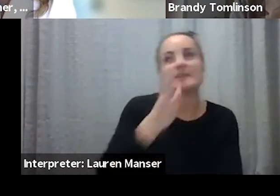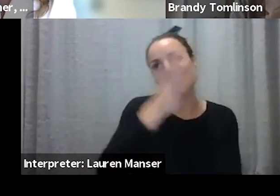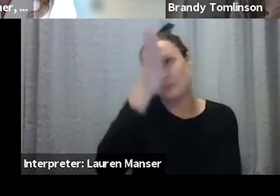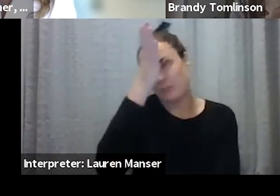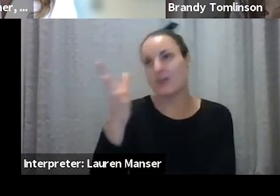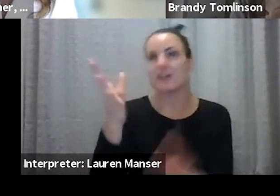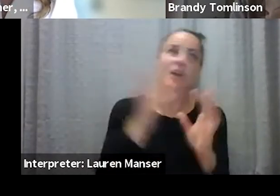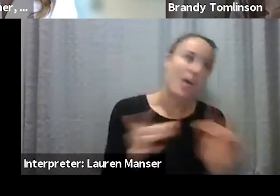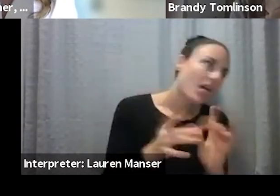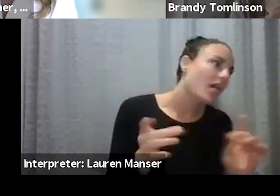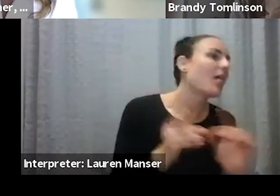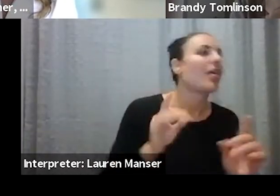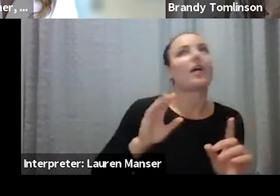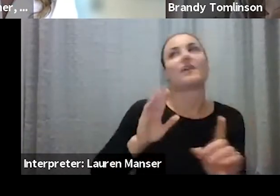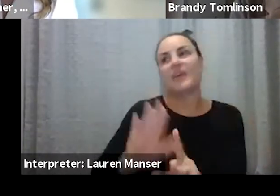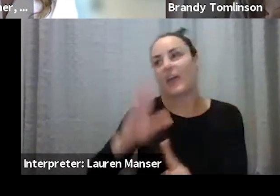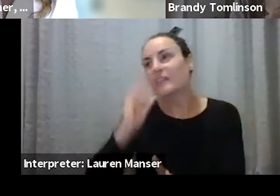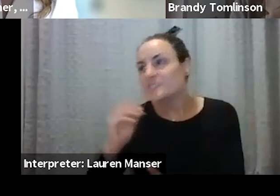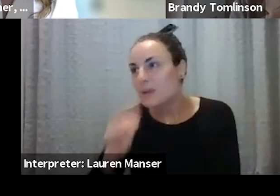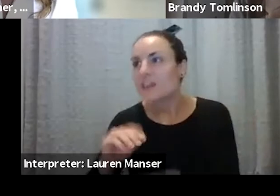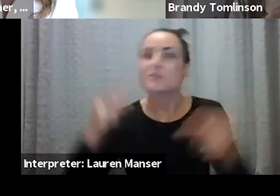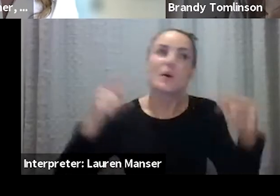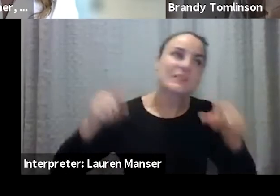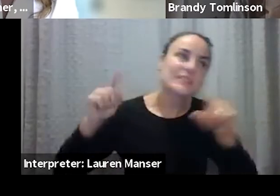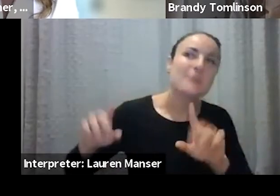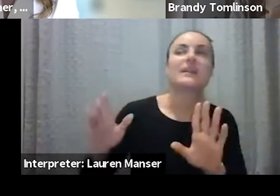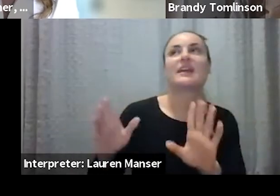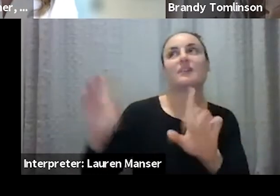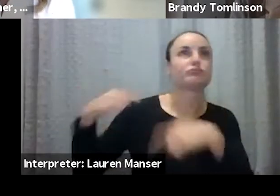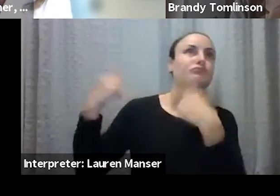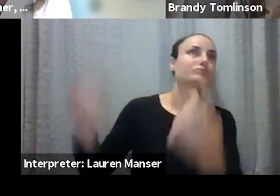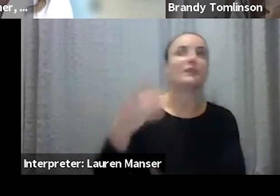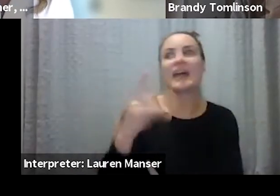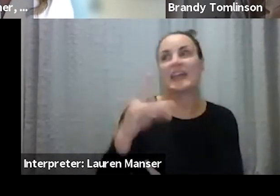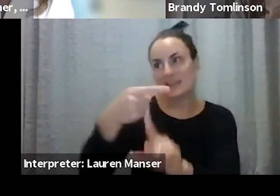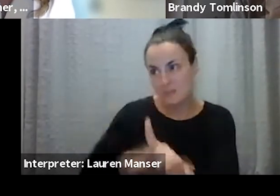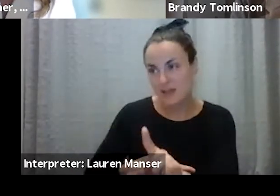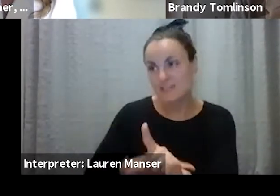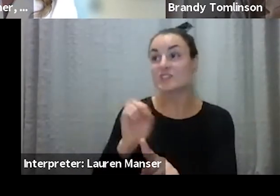and so I think there was a little bit of energy in that for your panel.